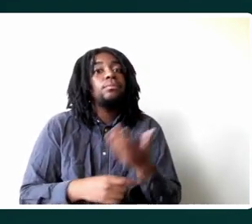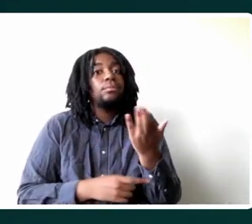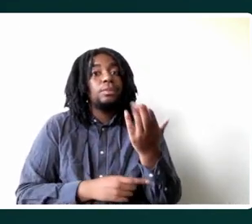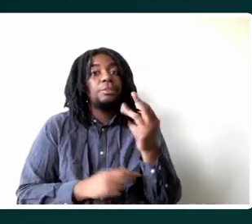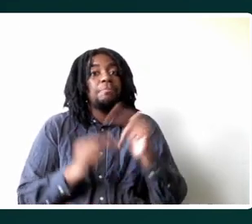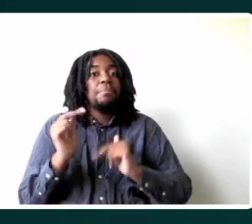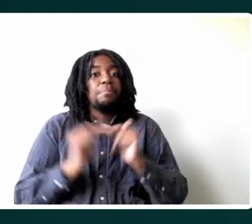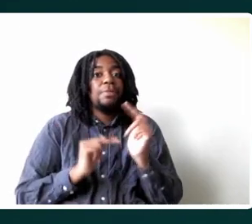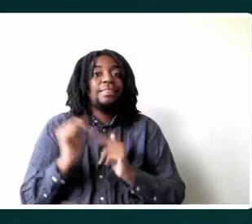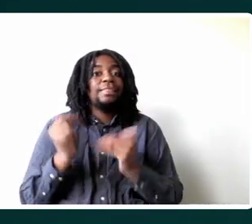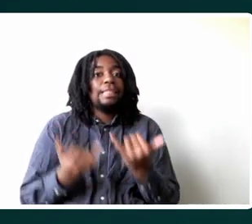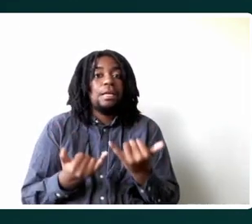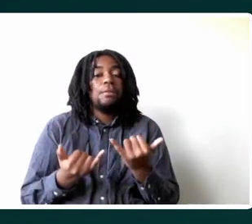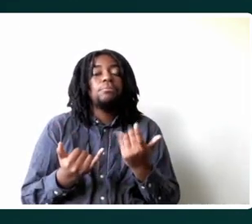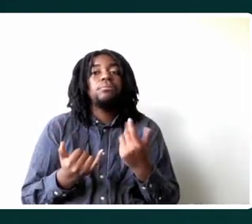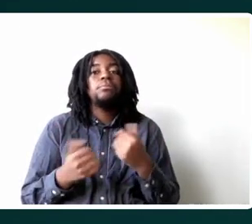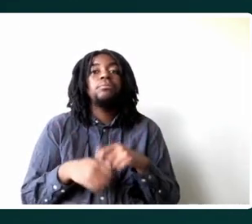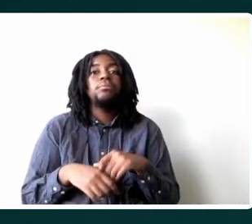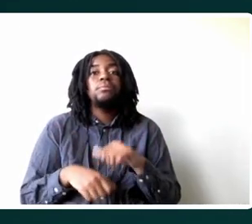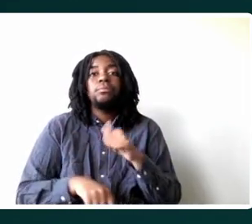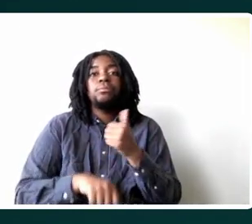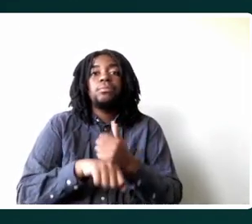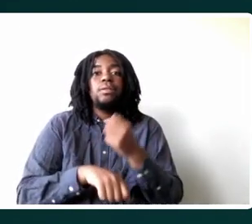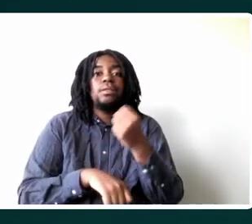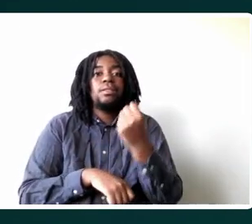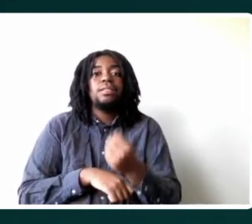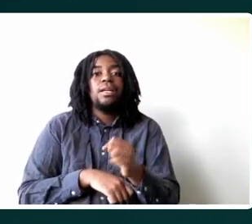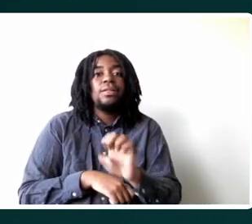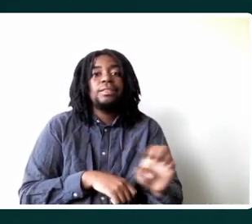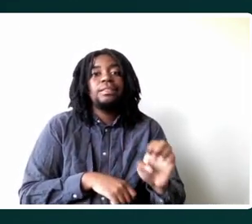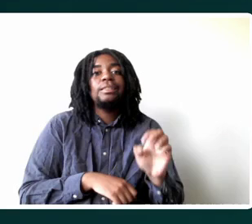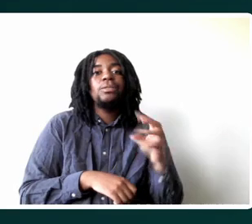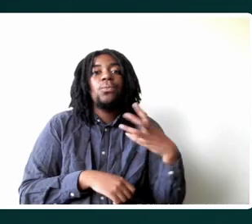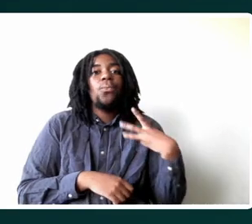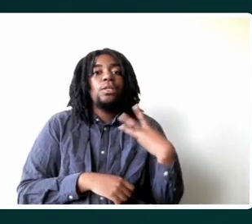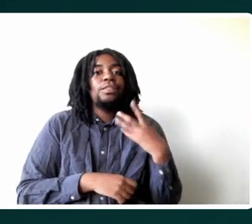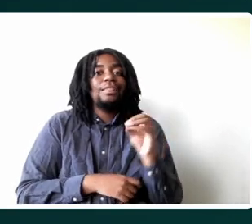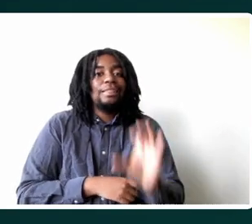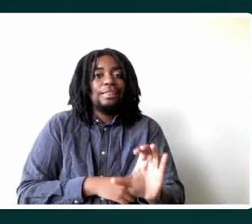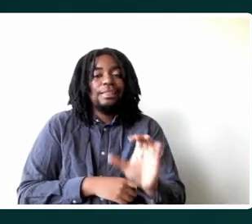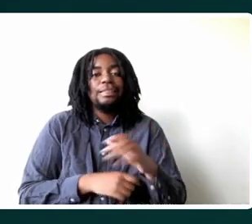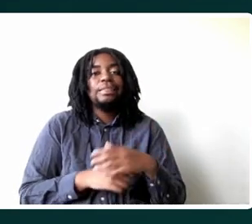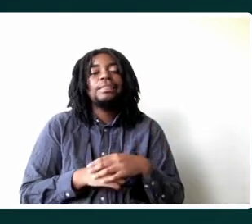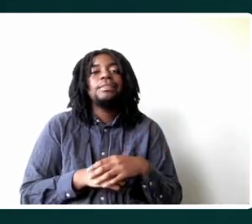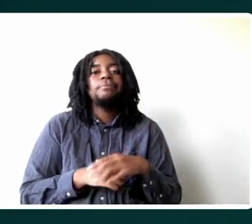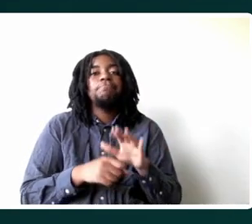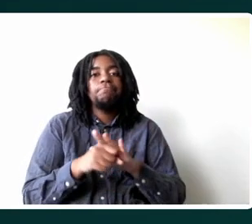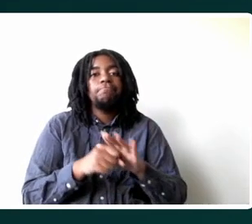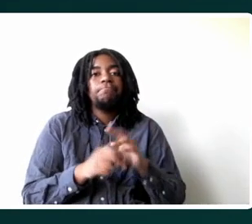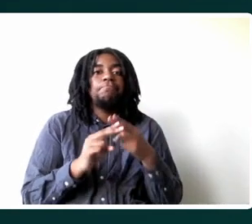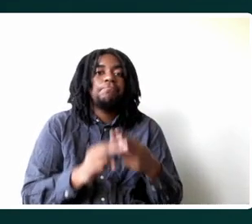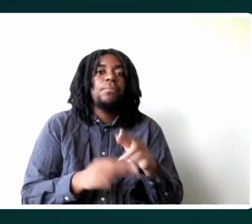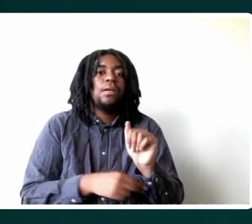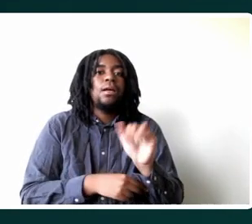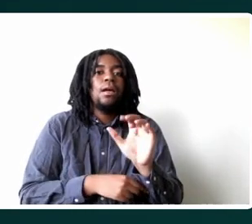We're located in Southeast Washington, D.C. in a neighborhood called Anacostia. We're actually the